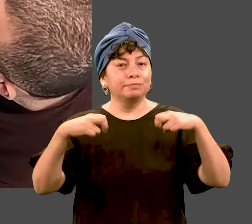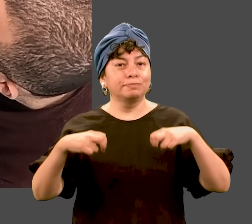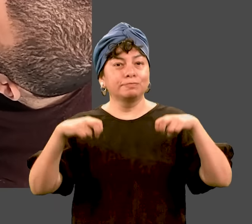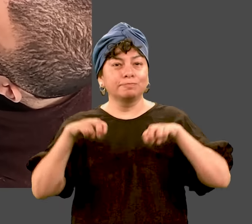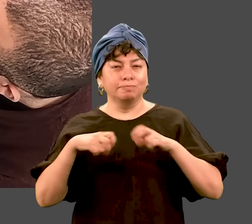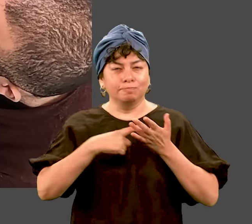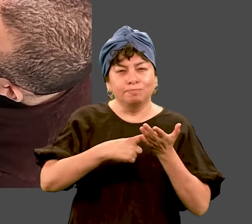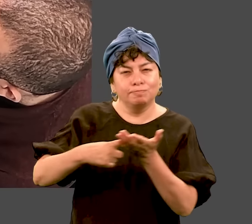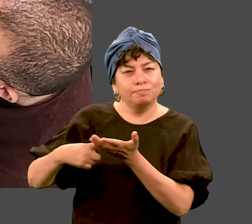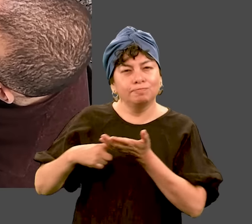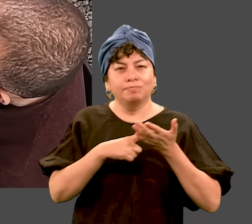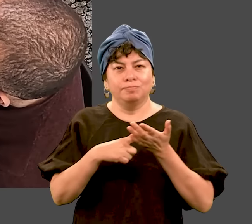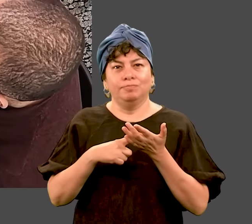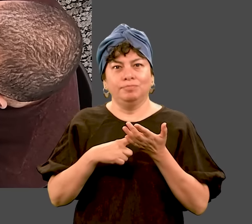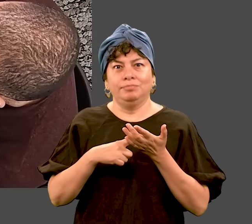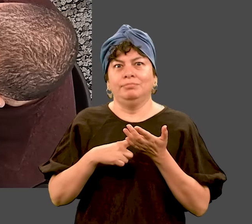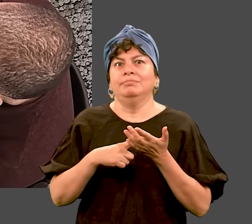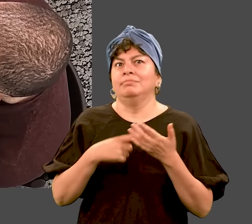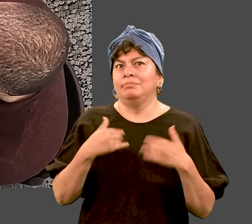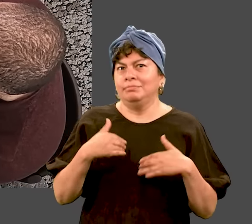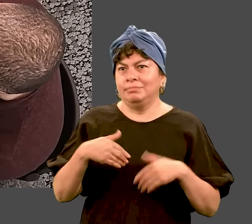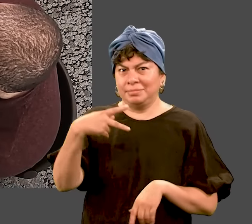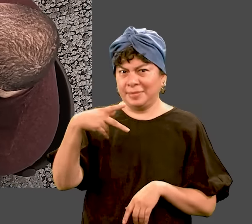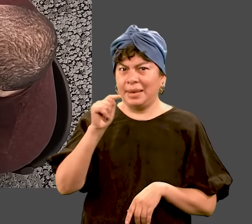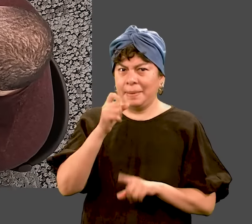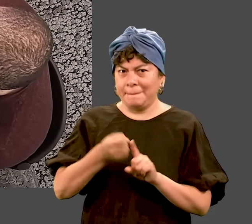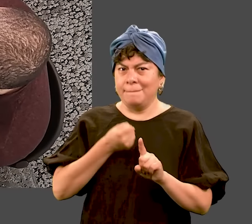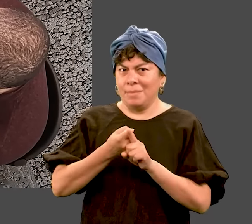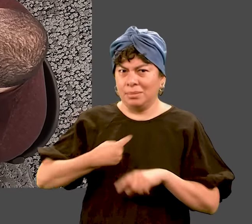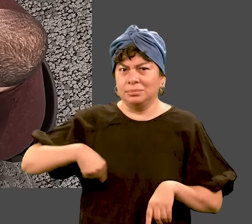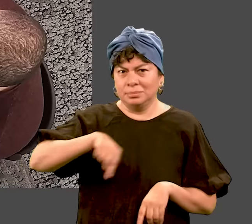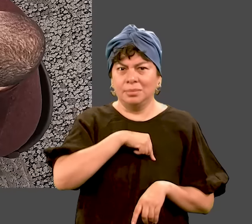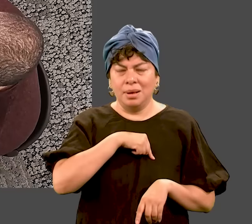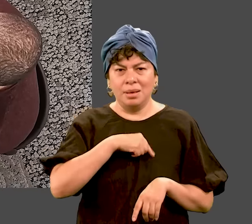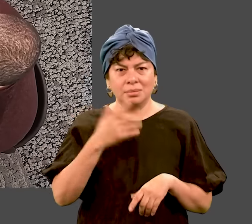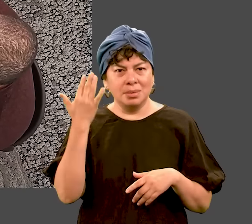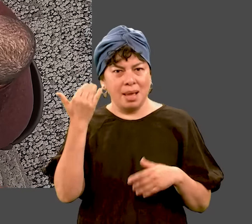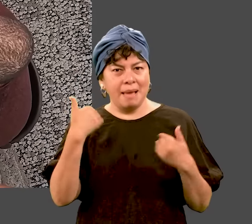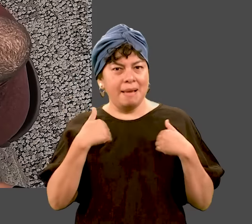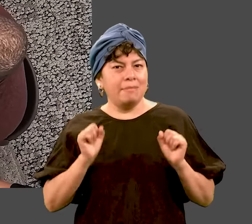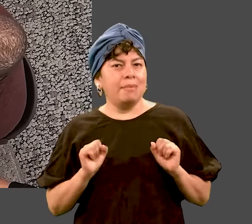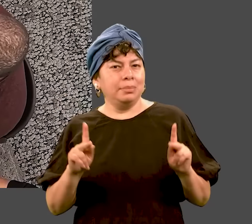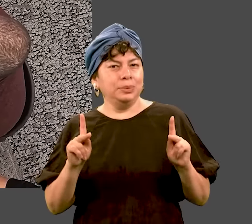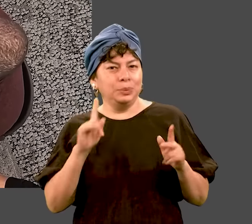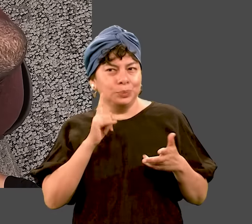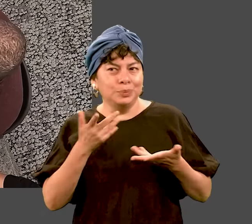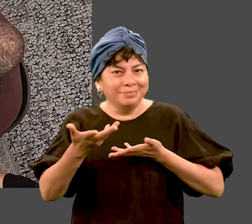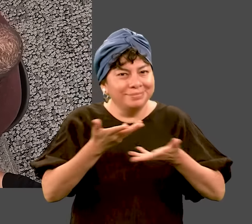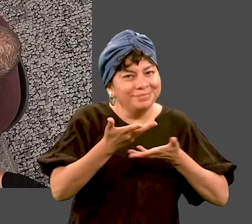Protactile is especially groundbreaking because it allows DeafBlind people the opportunity to communicate in a group.